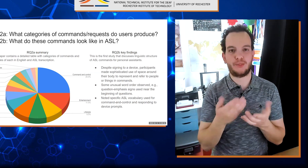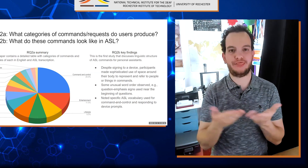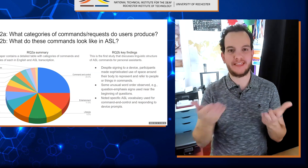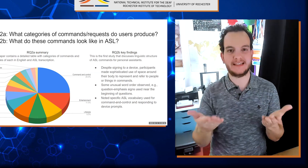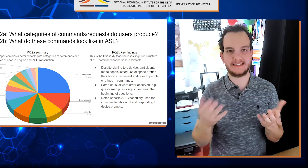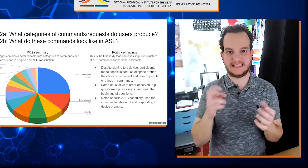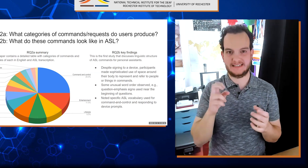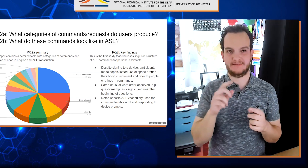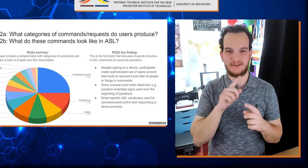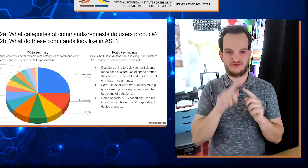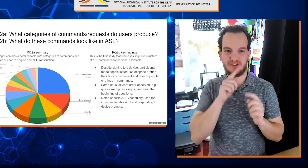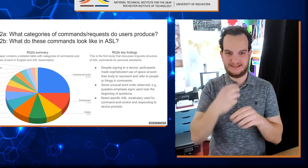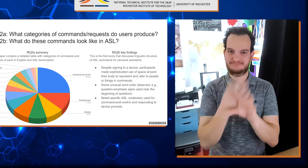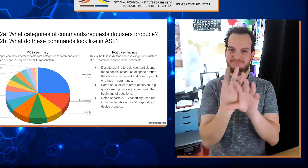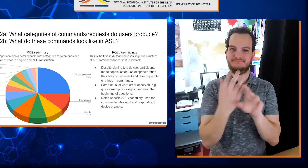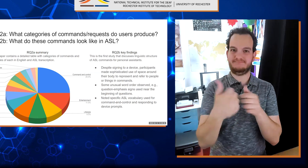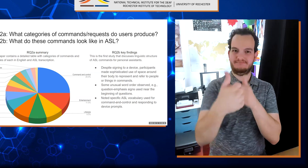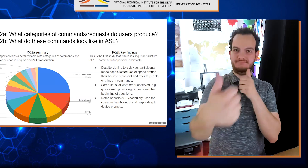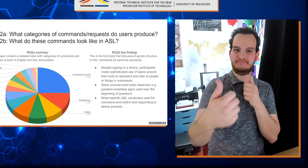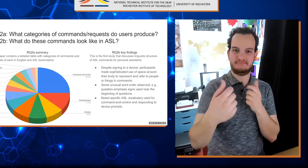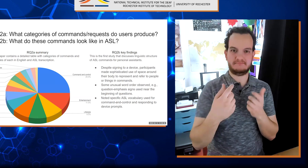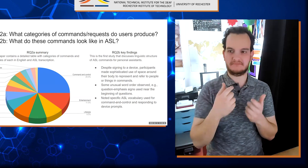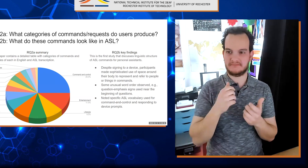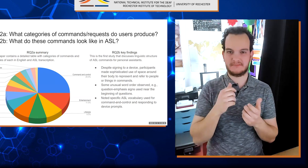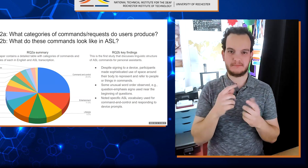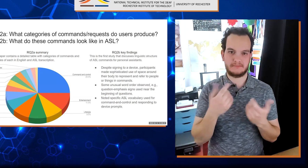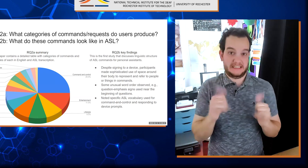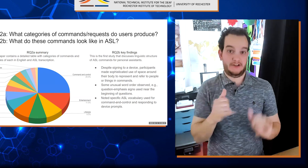they would point to something off screen.